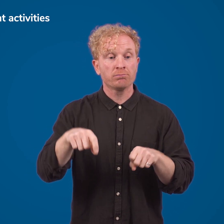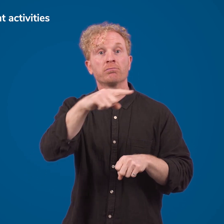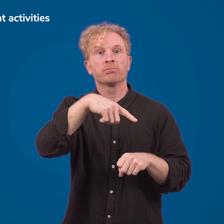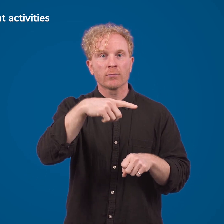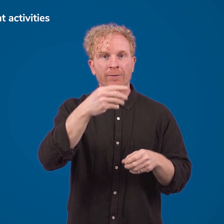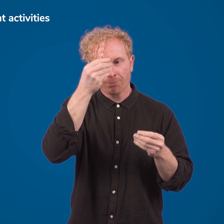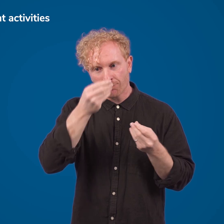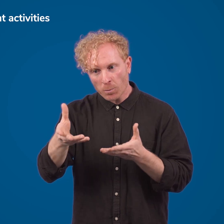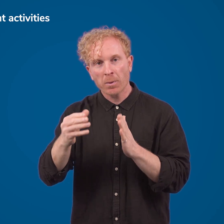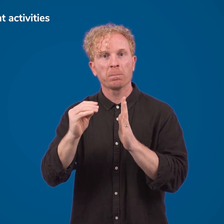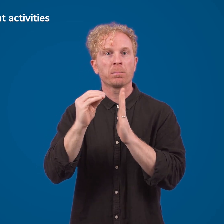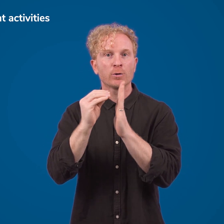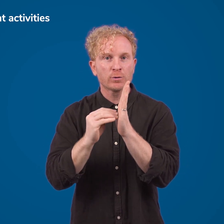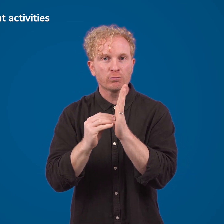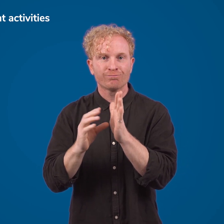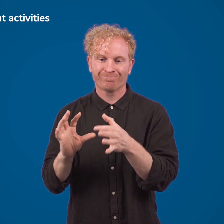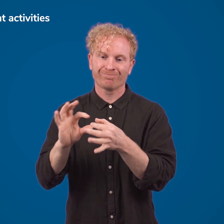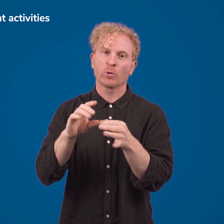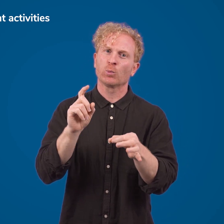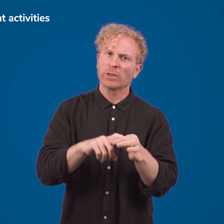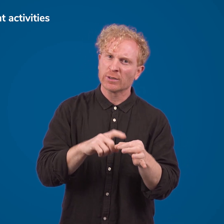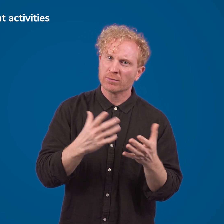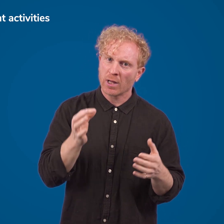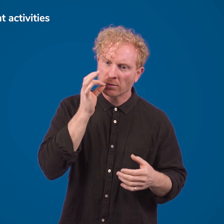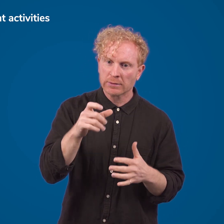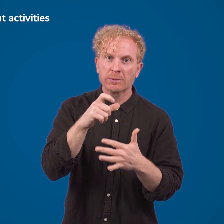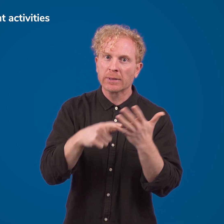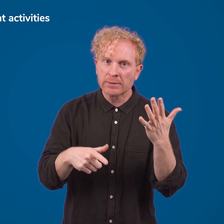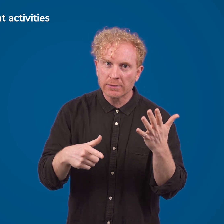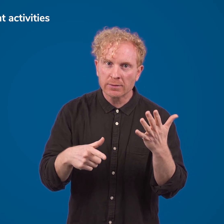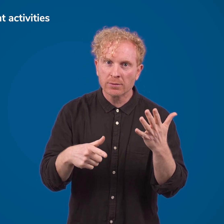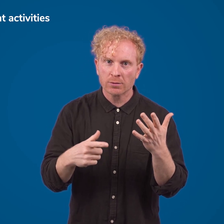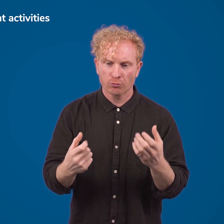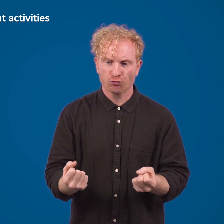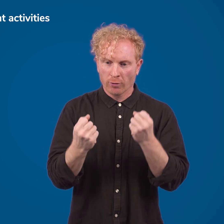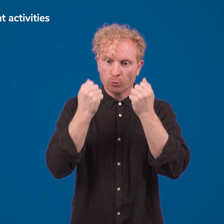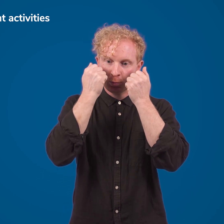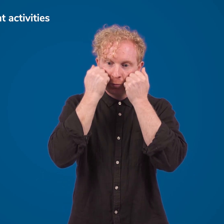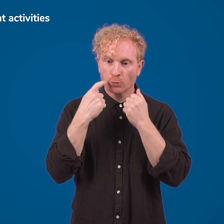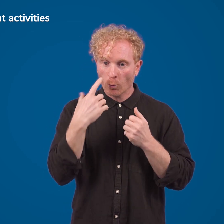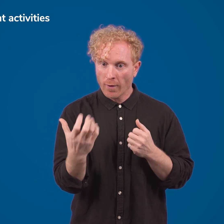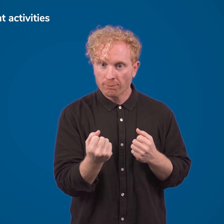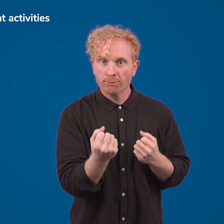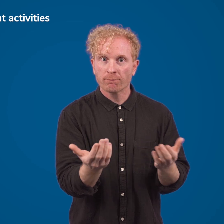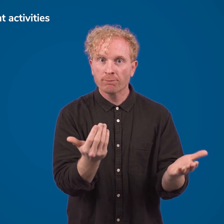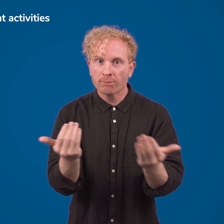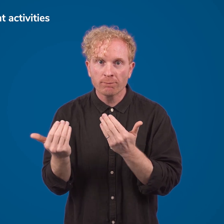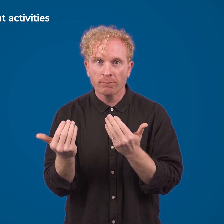to inform policy relevant questions on disability and strengthening evidence-based